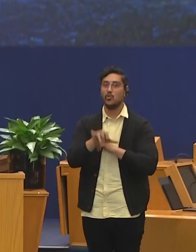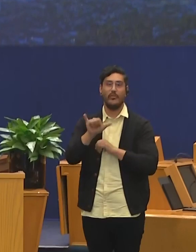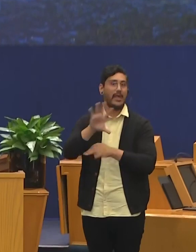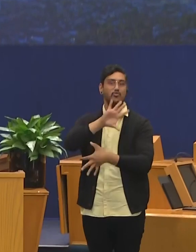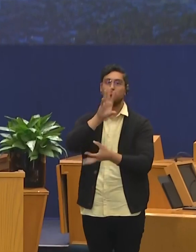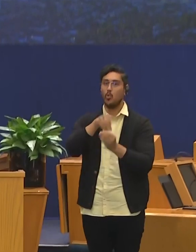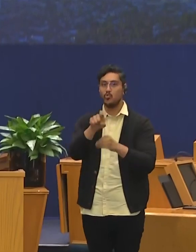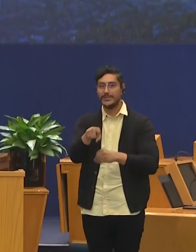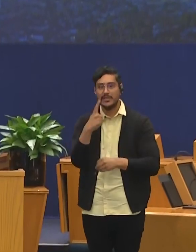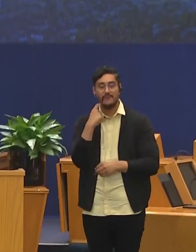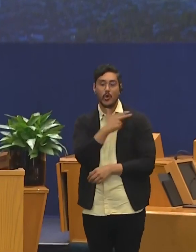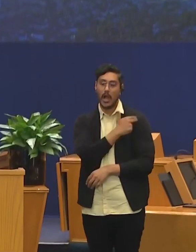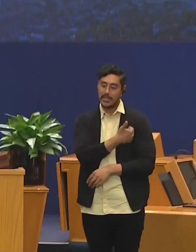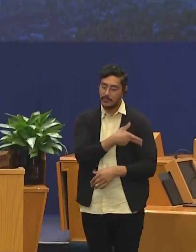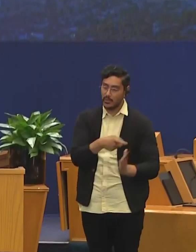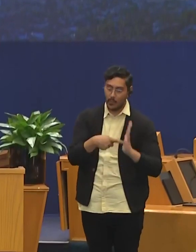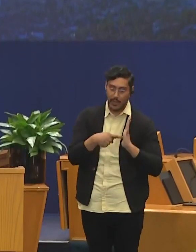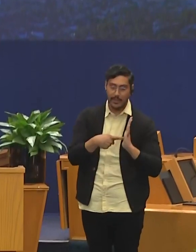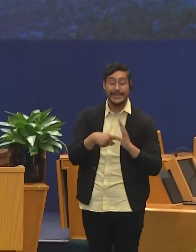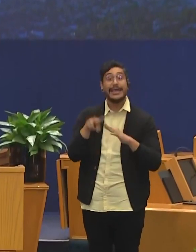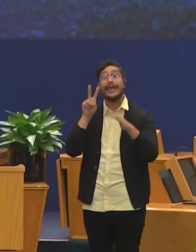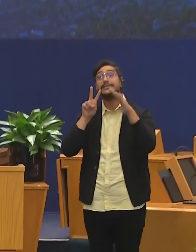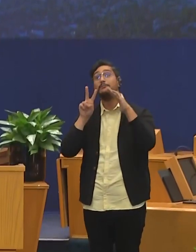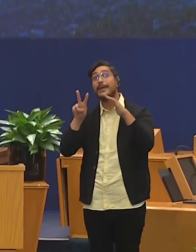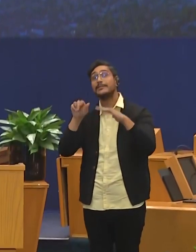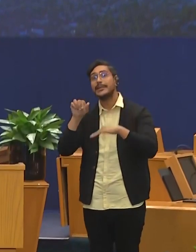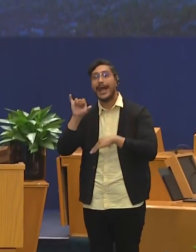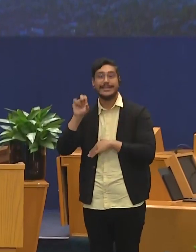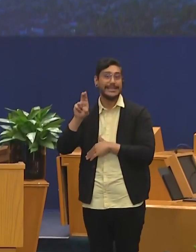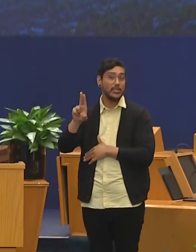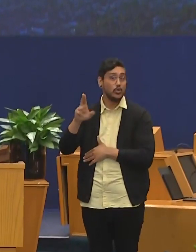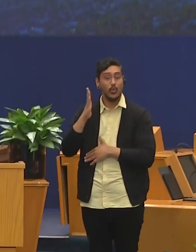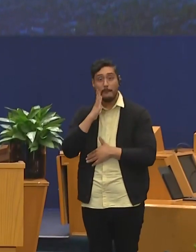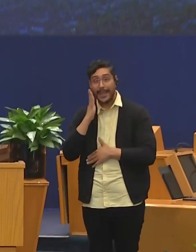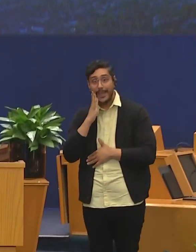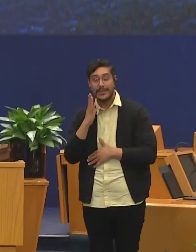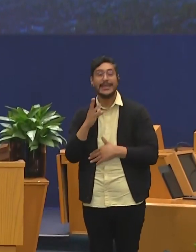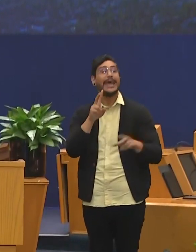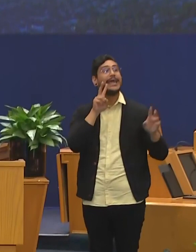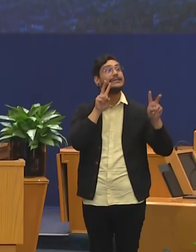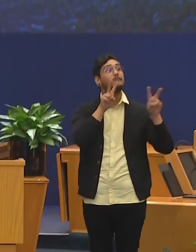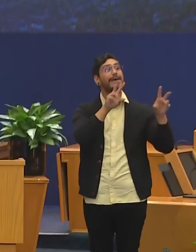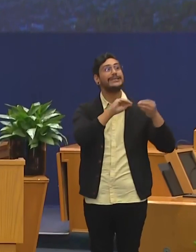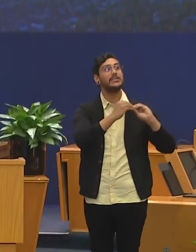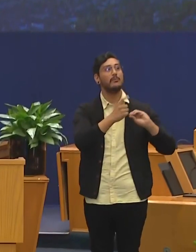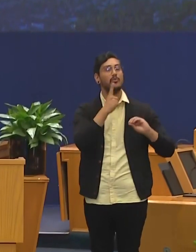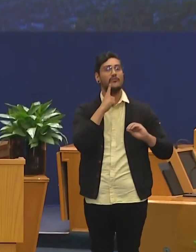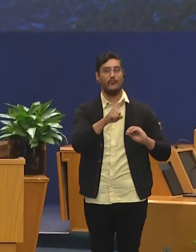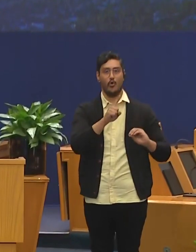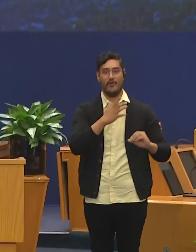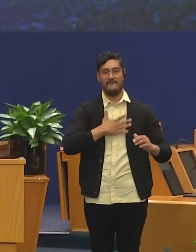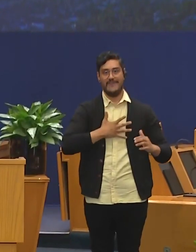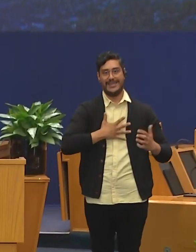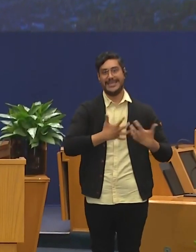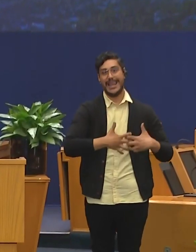SO THAT WOULD INCLUDE TOTAL NEEDS FOR HOSPITALIZATION, THE EXPECTED DEMAND FOR ICU BEDS AND THE EXPECTED DEMANDS FOR